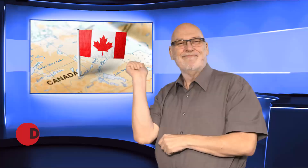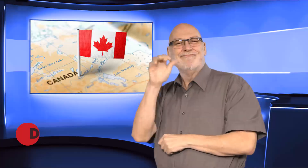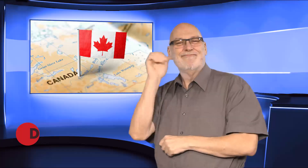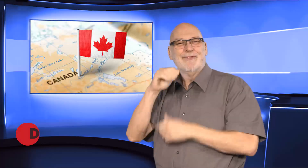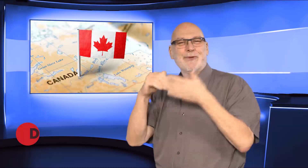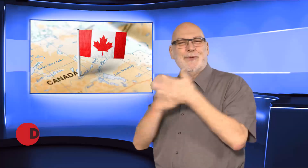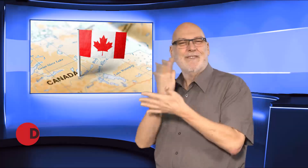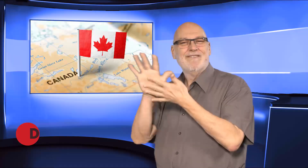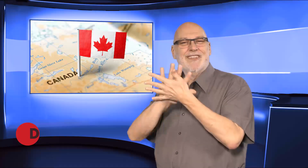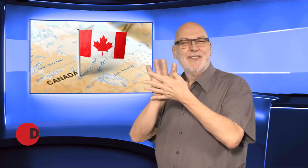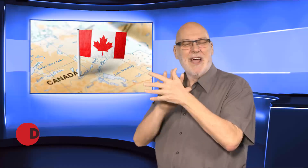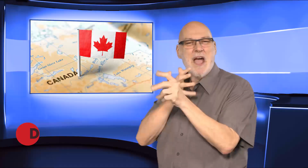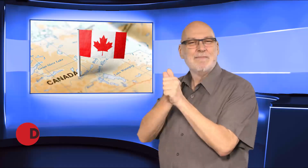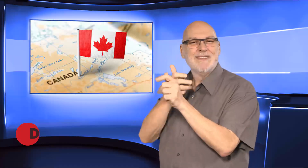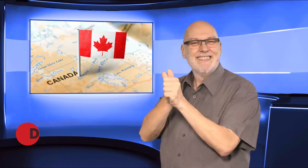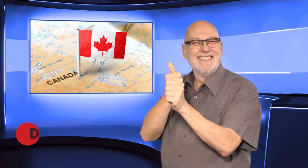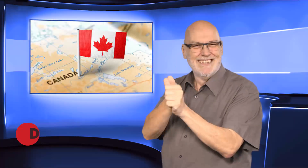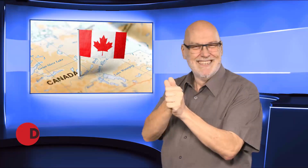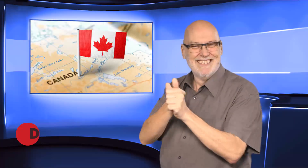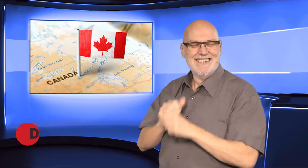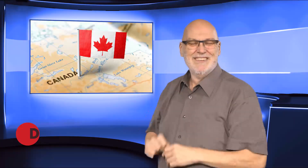get new video updates!